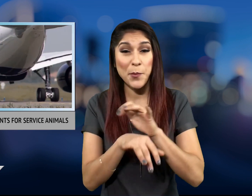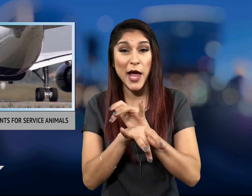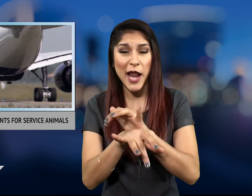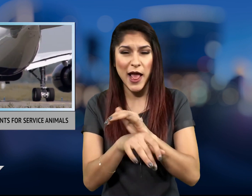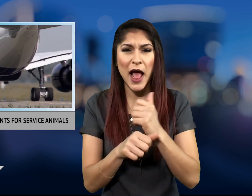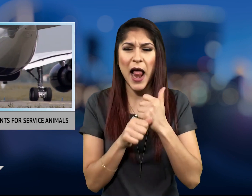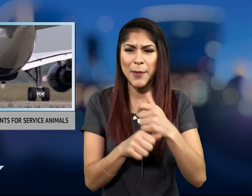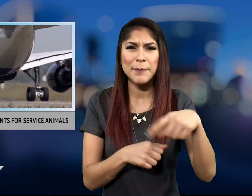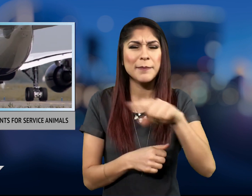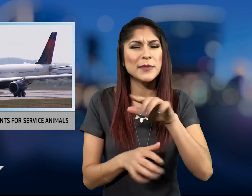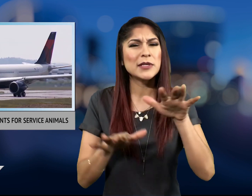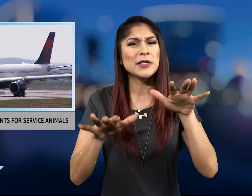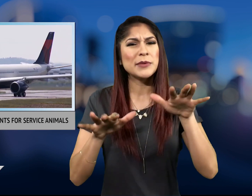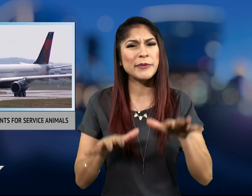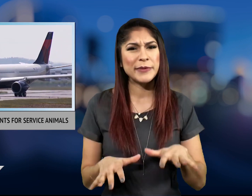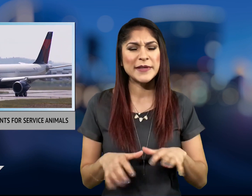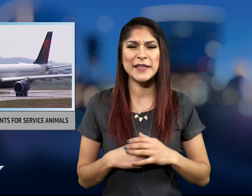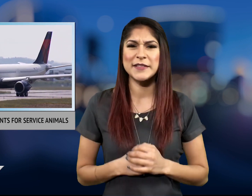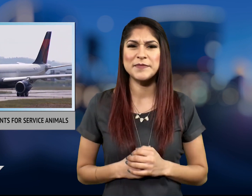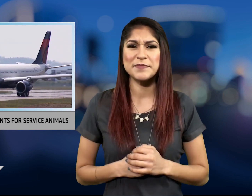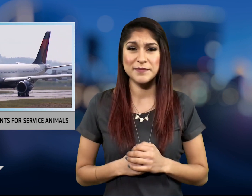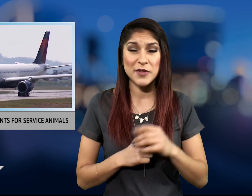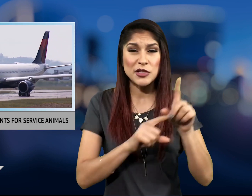and spiders as comfort pets.